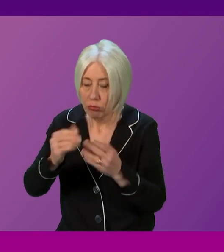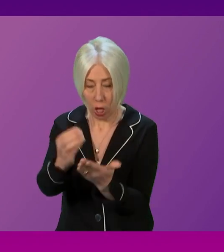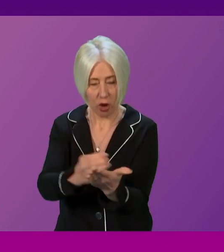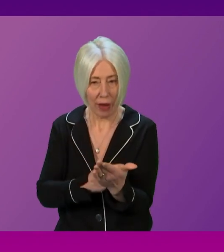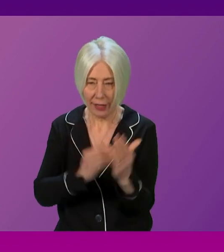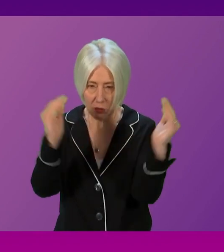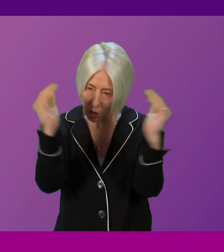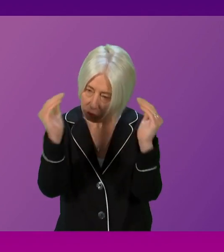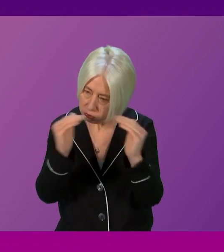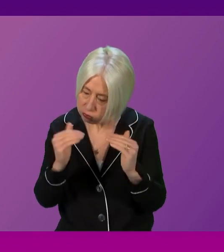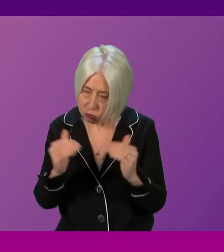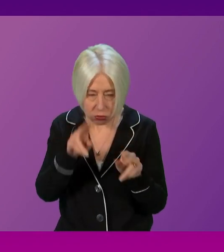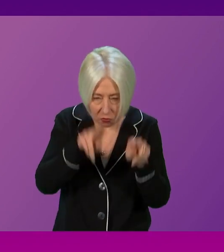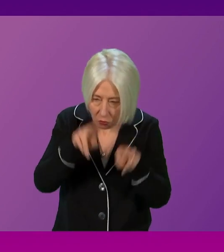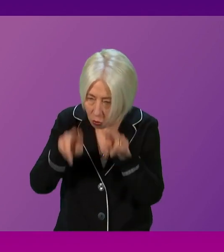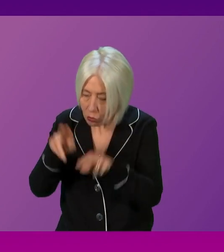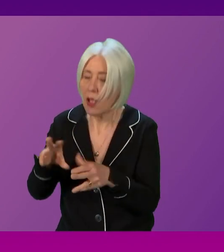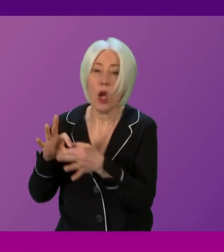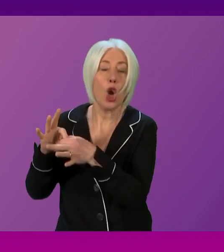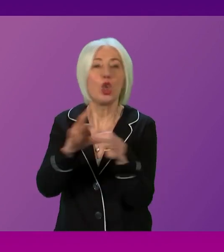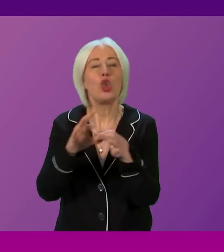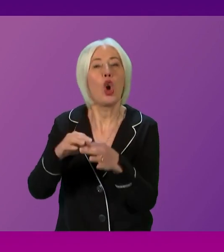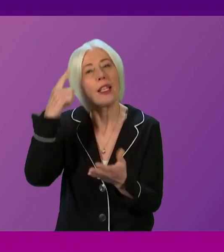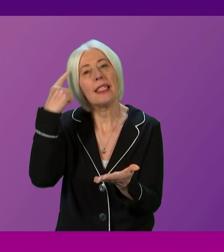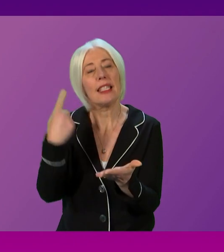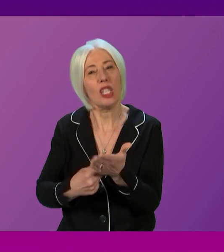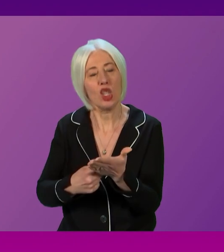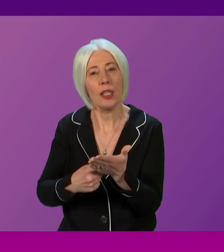and there was a joint decision-making process between the Scottish Government and